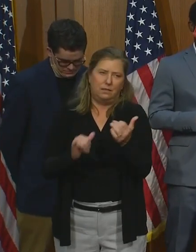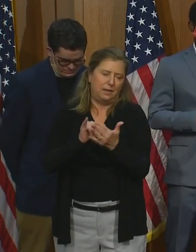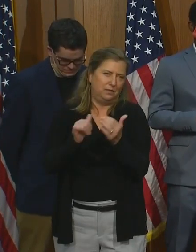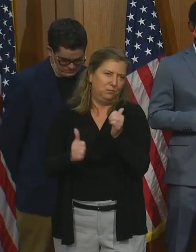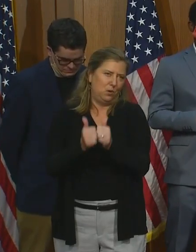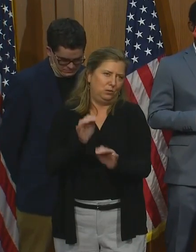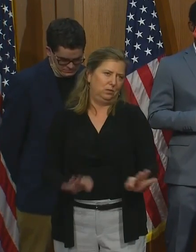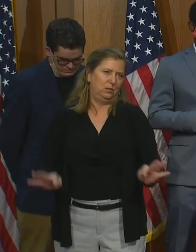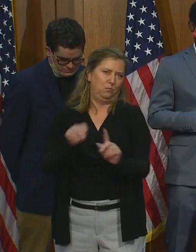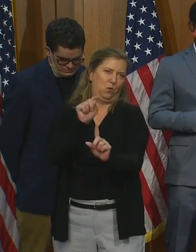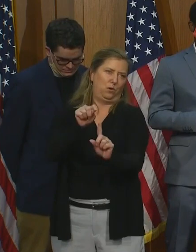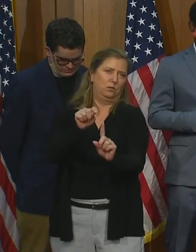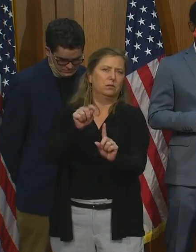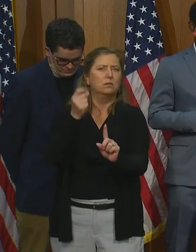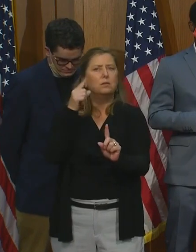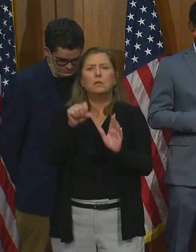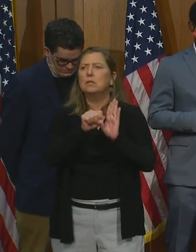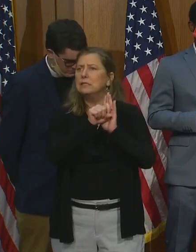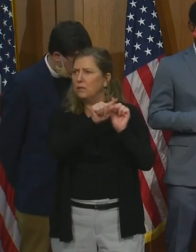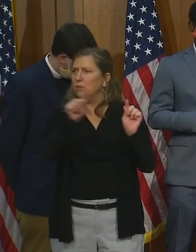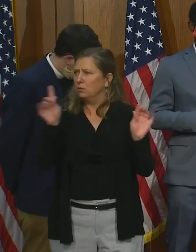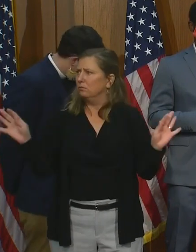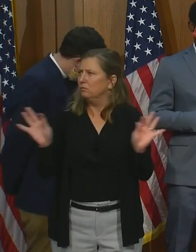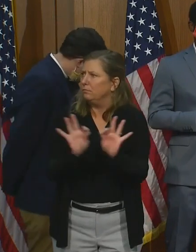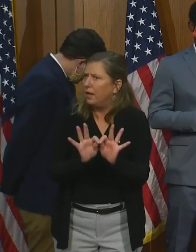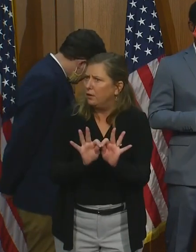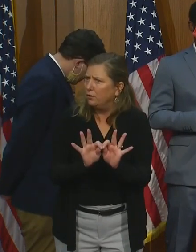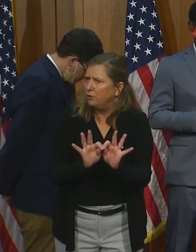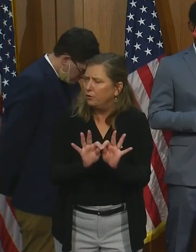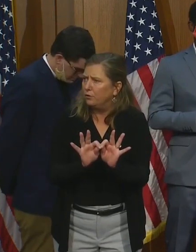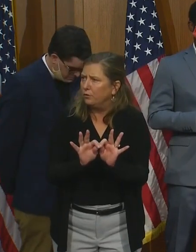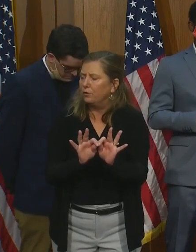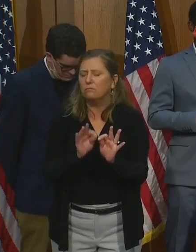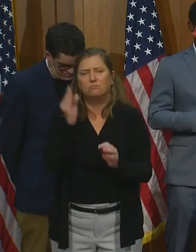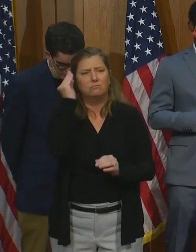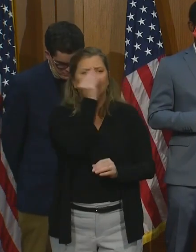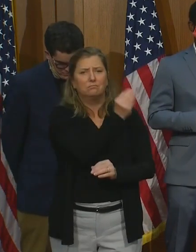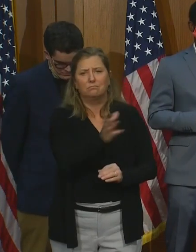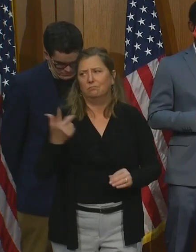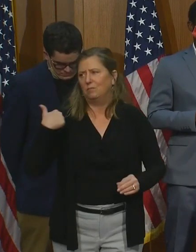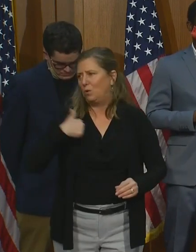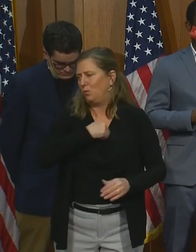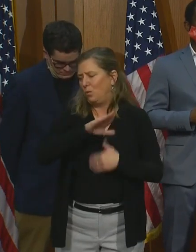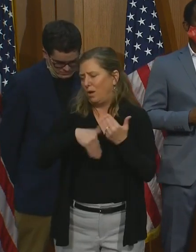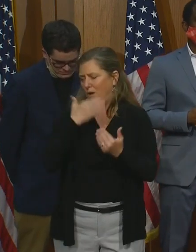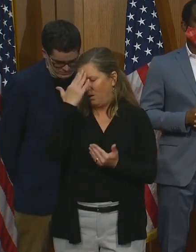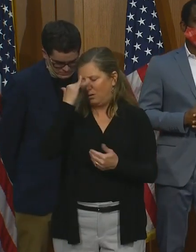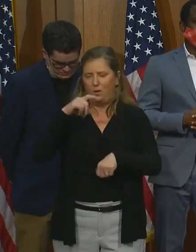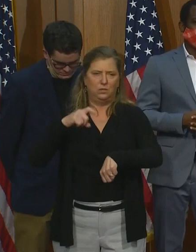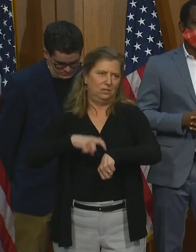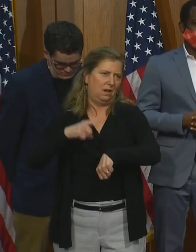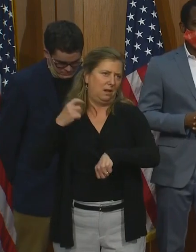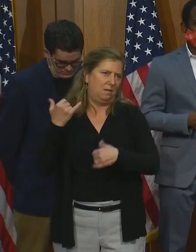HEALING. MOST OF ALL. BUT